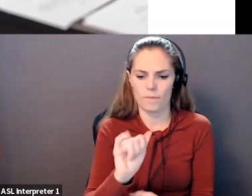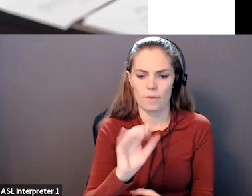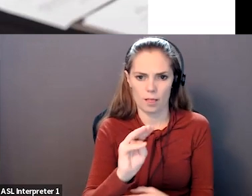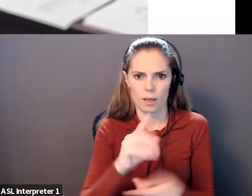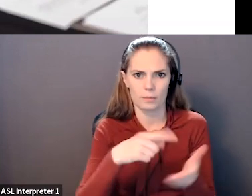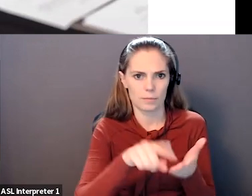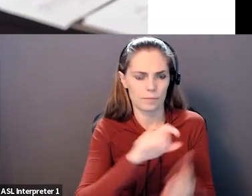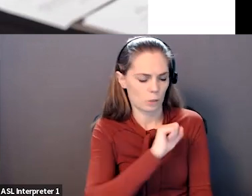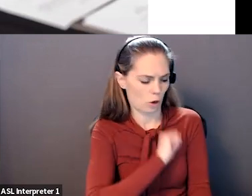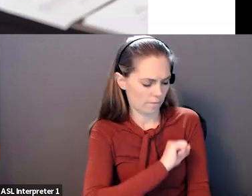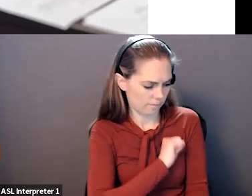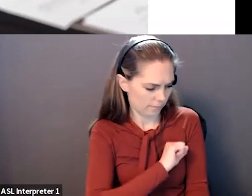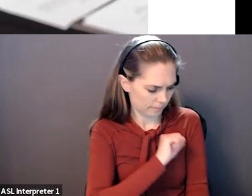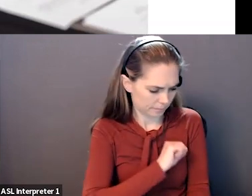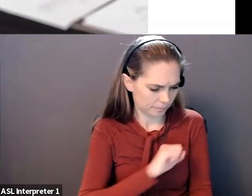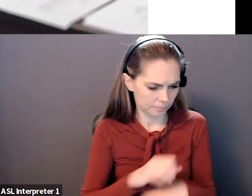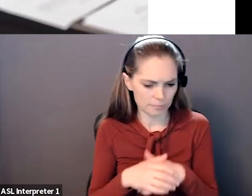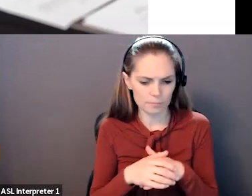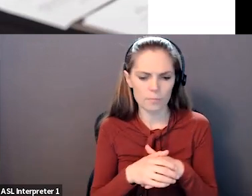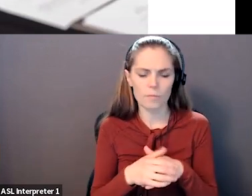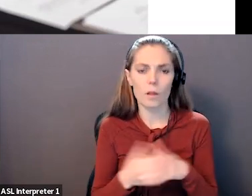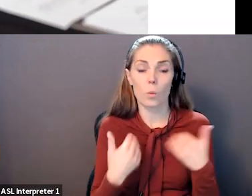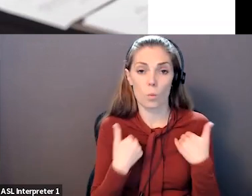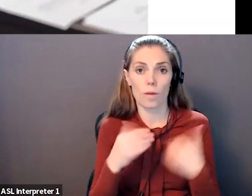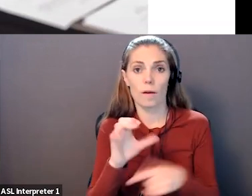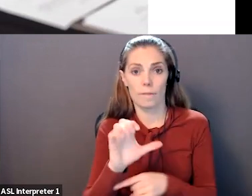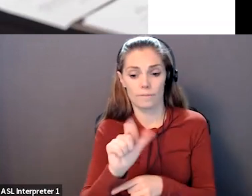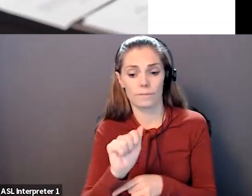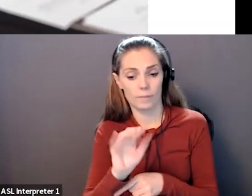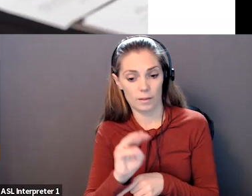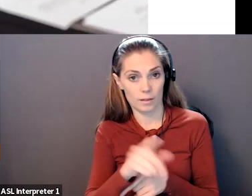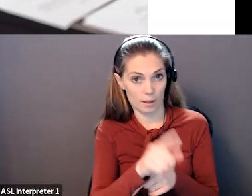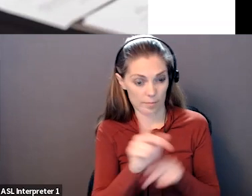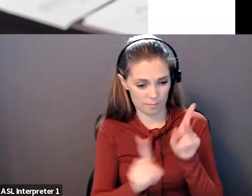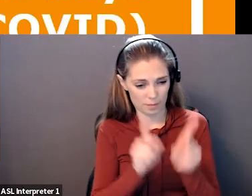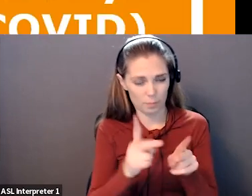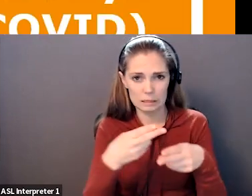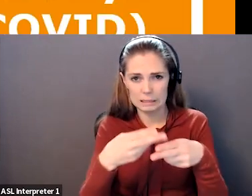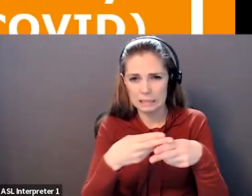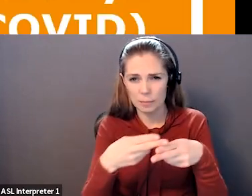temporarily disabled they're not that's not really what we're talking about in this group of planes.